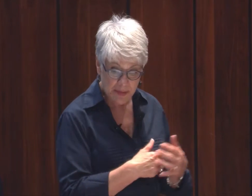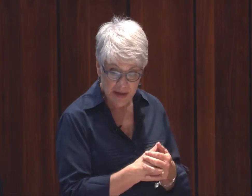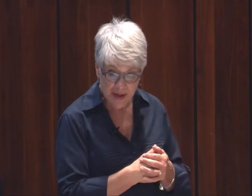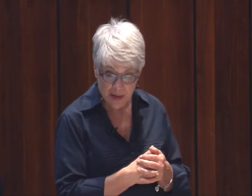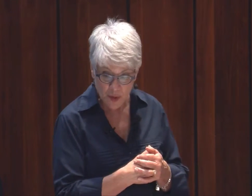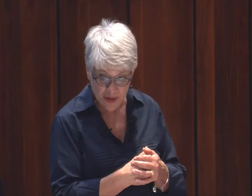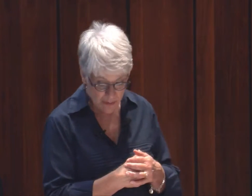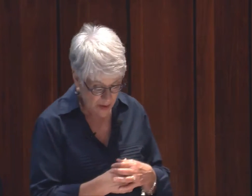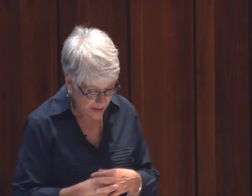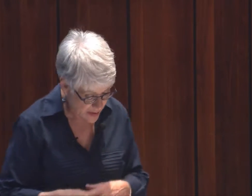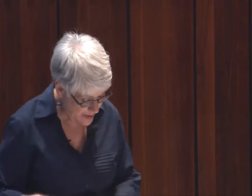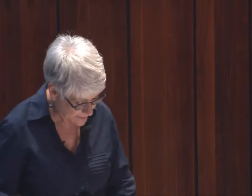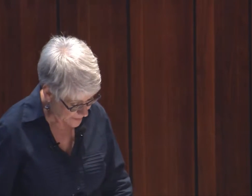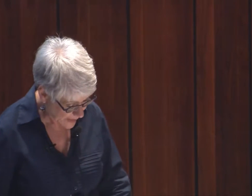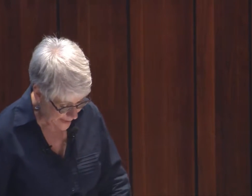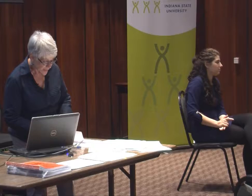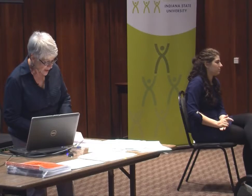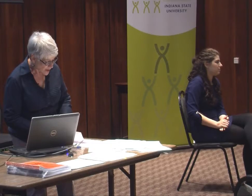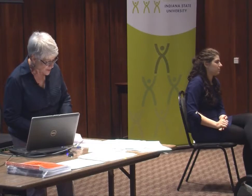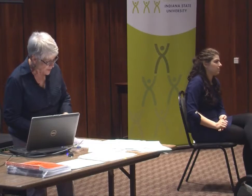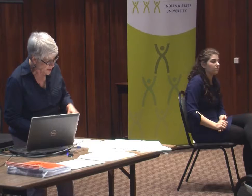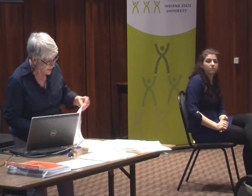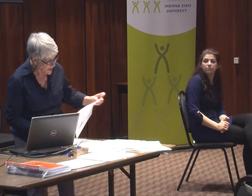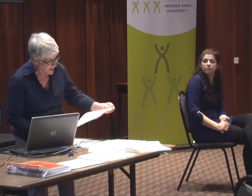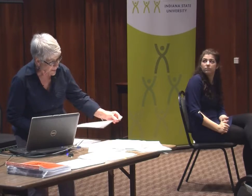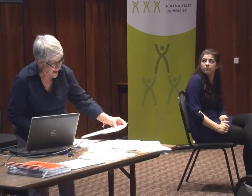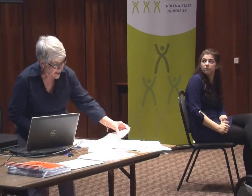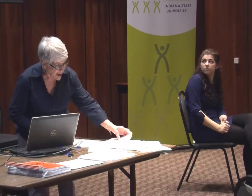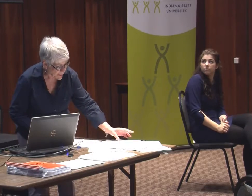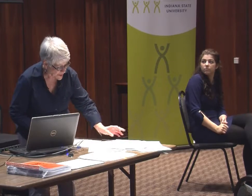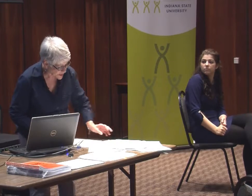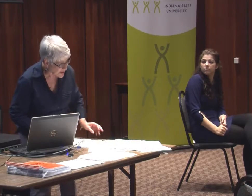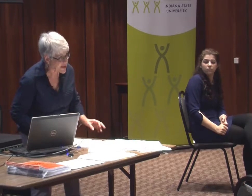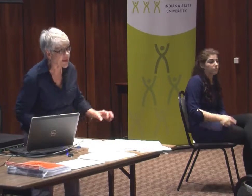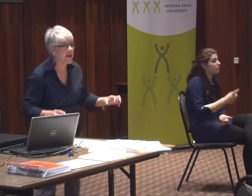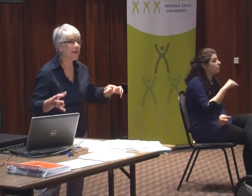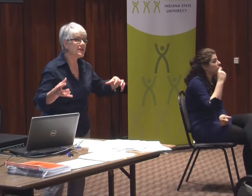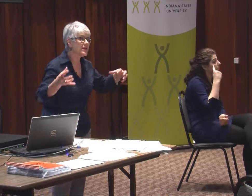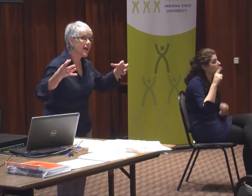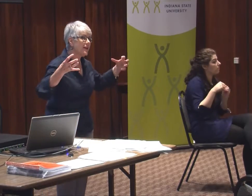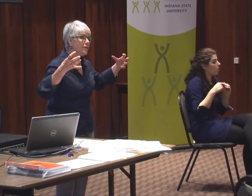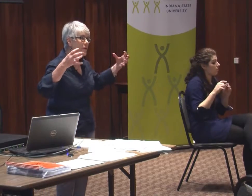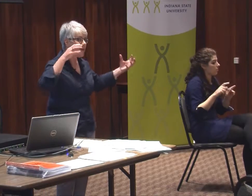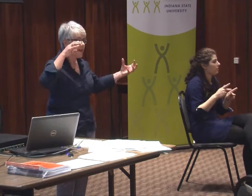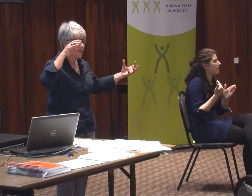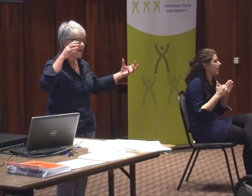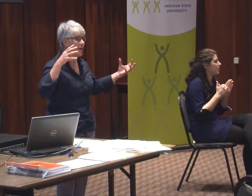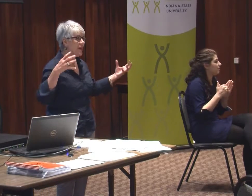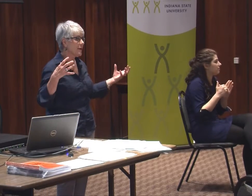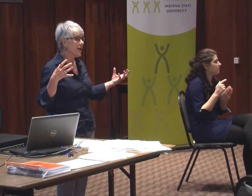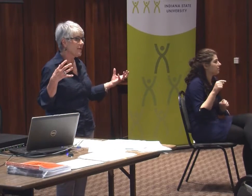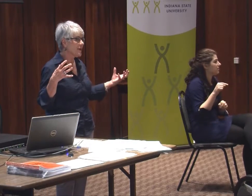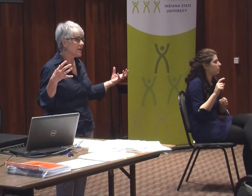about that more than once. Okay, so when you're thinking about opportunities,and again this is kind of what we think about when